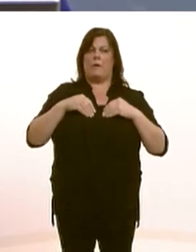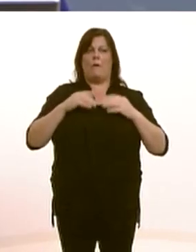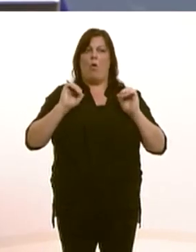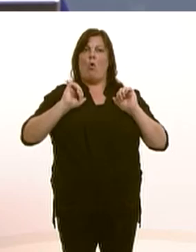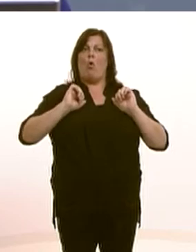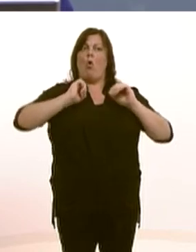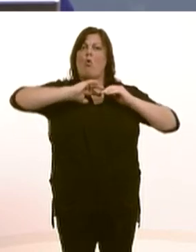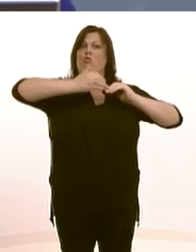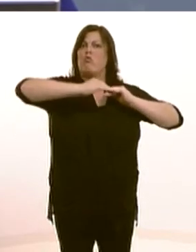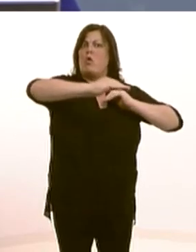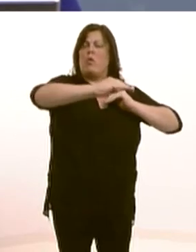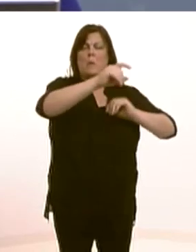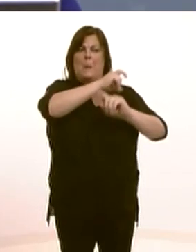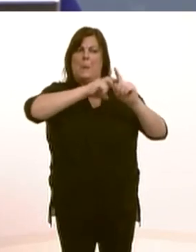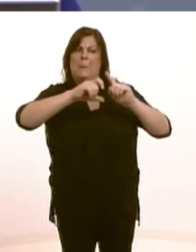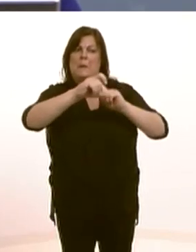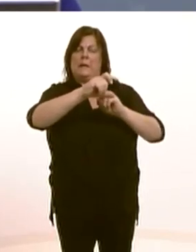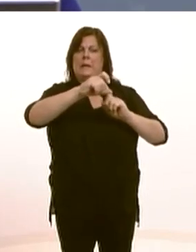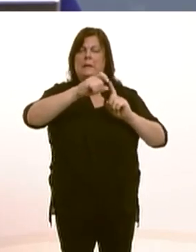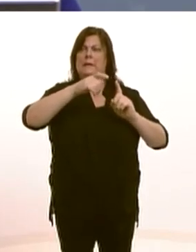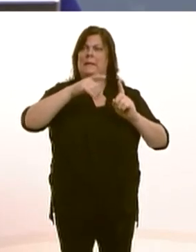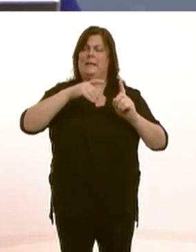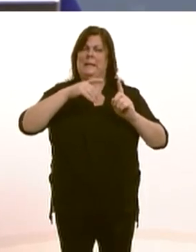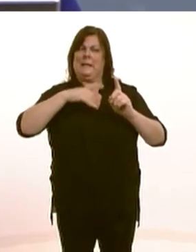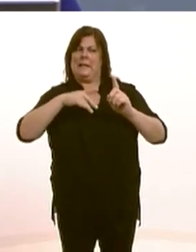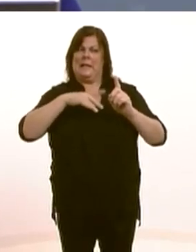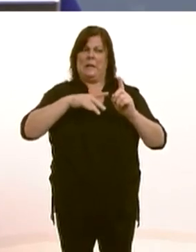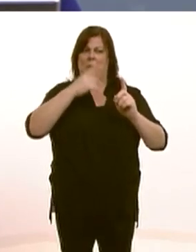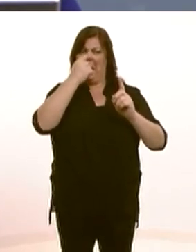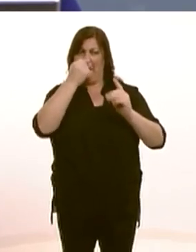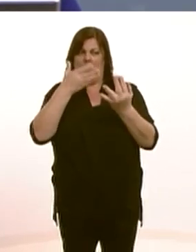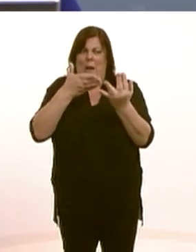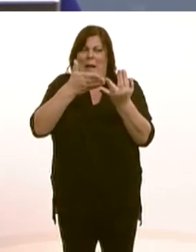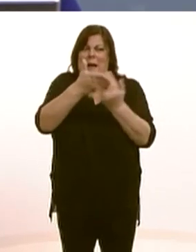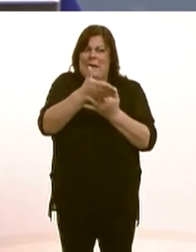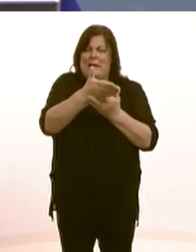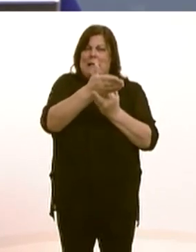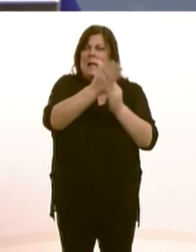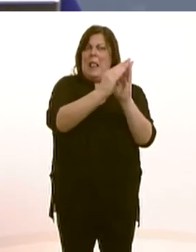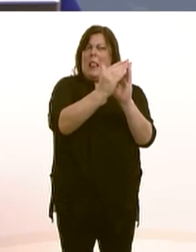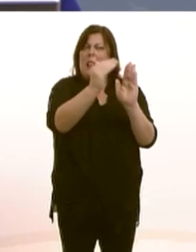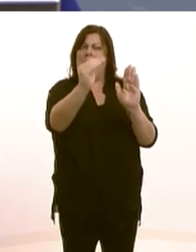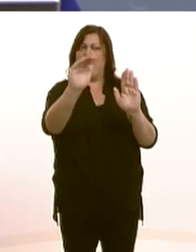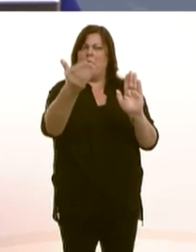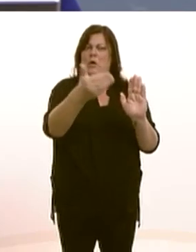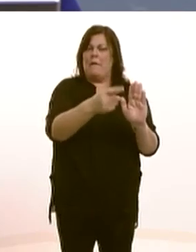able to provide sufficient access to library services simply because of the additional